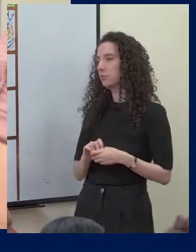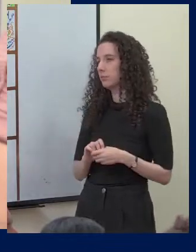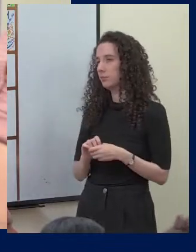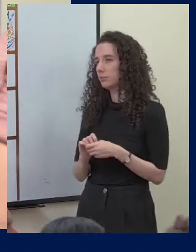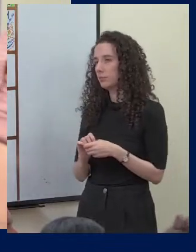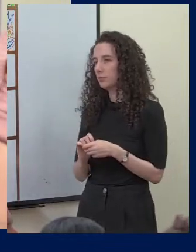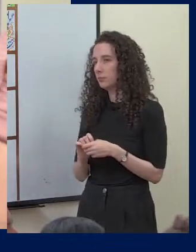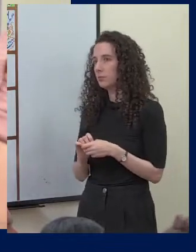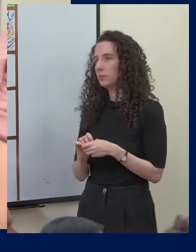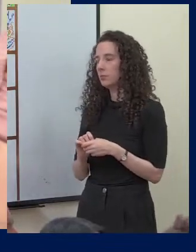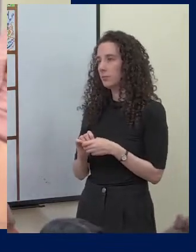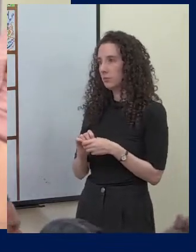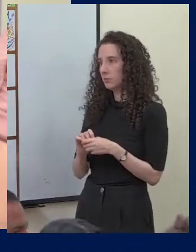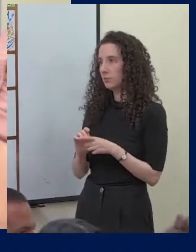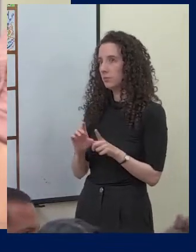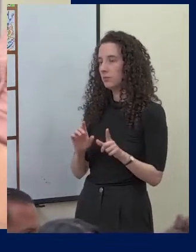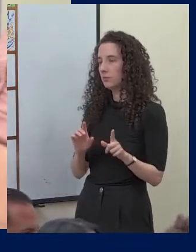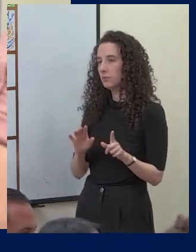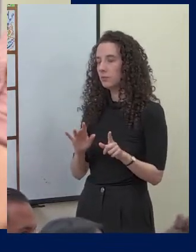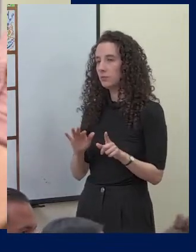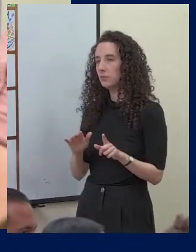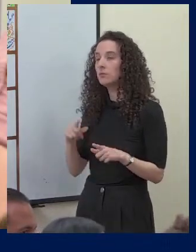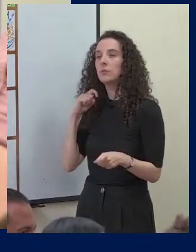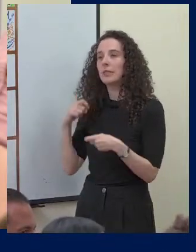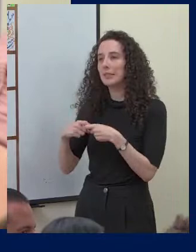and treatment plans. This hopes Latinos teams within the cultural background.